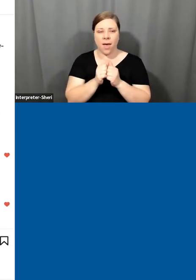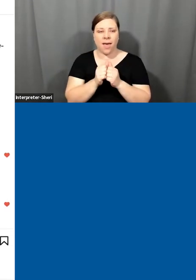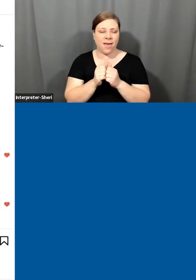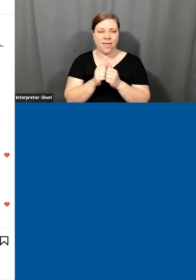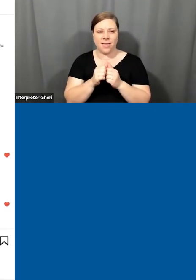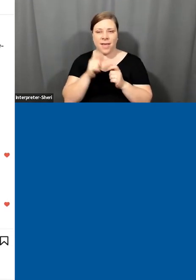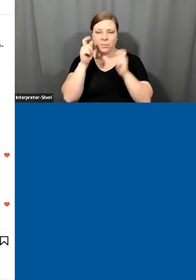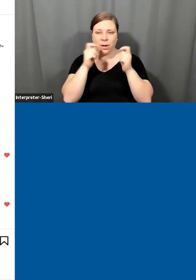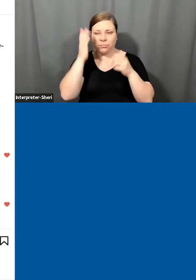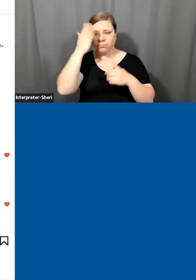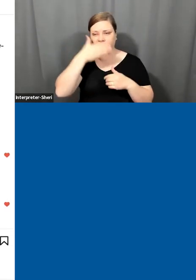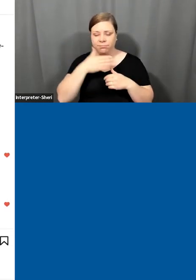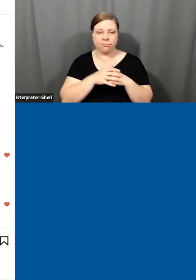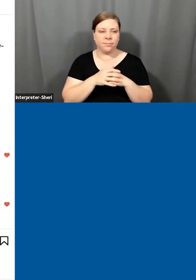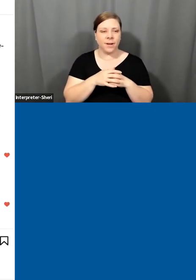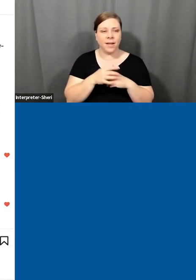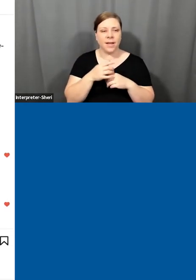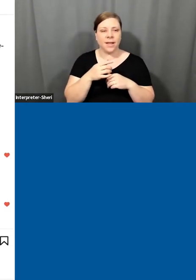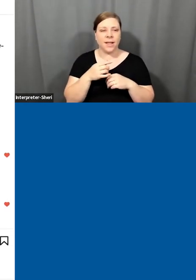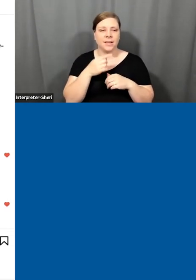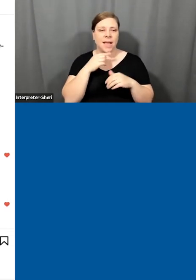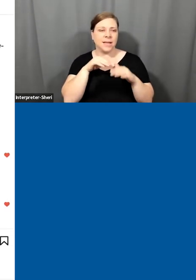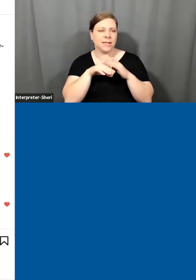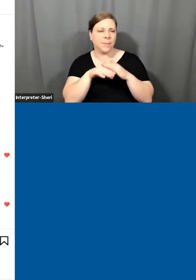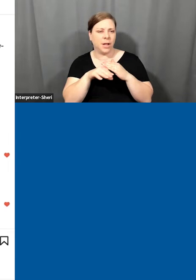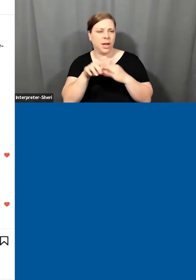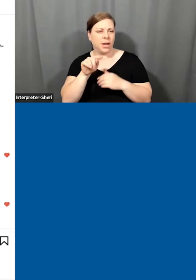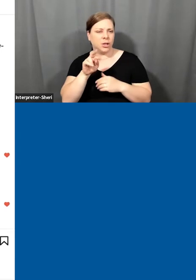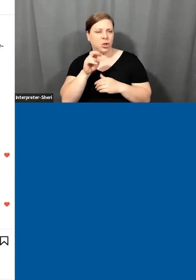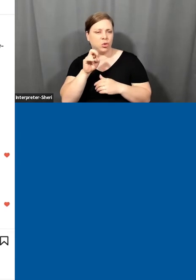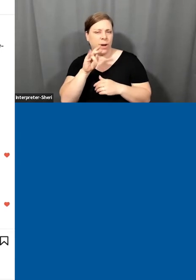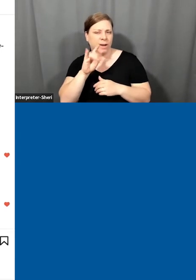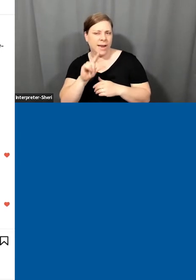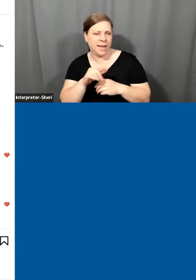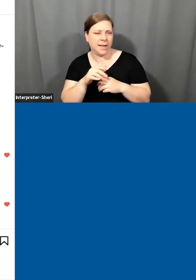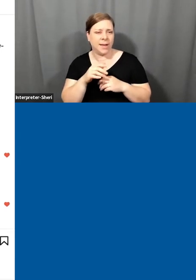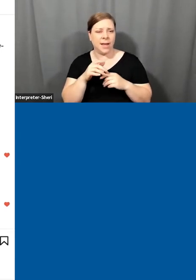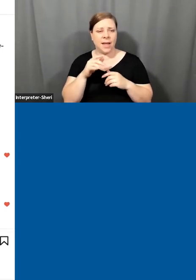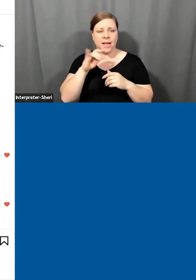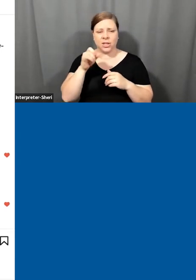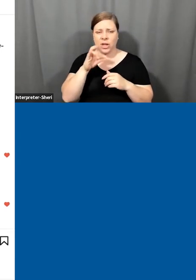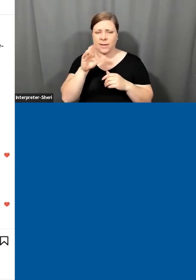while people say accessibility is trending. Jessica with a deeply concerned expression, wondering what the heck she's been doing